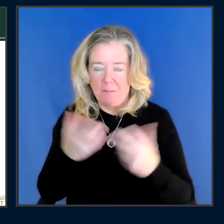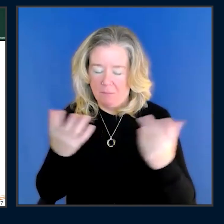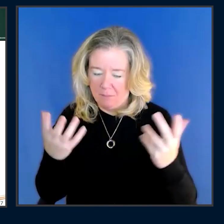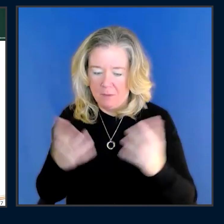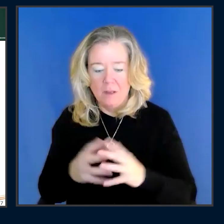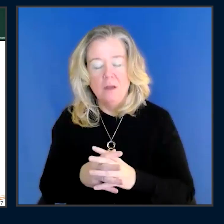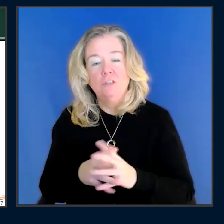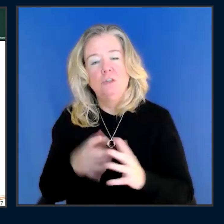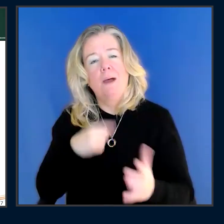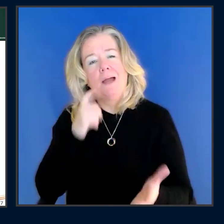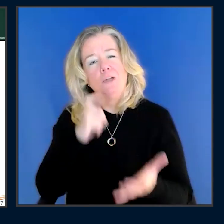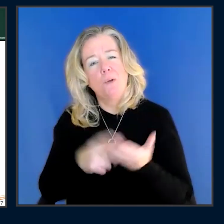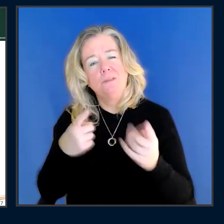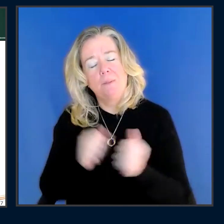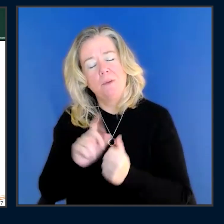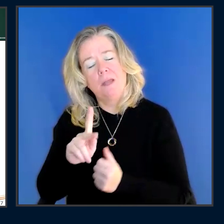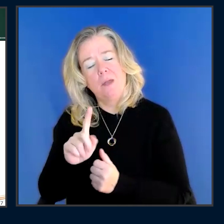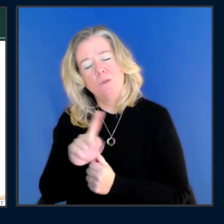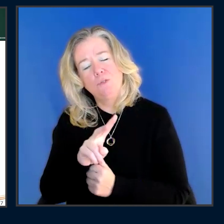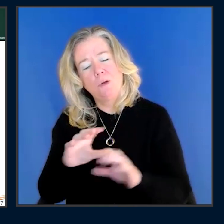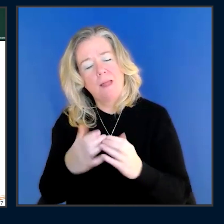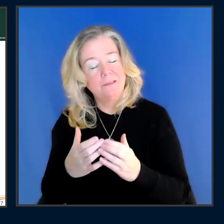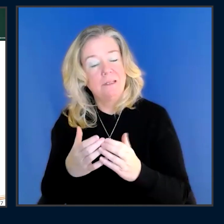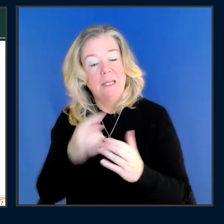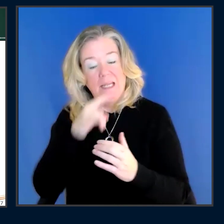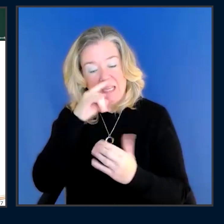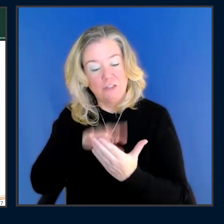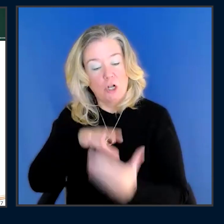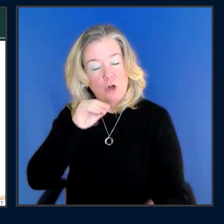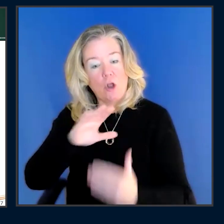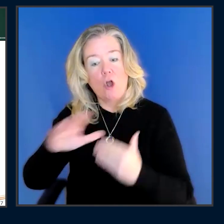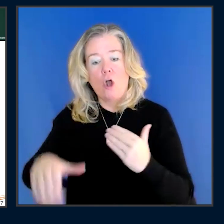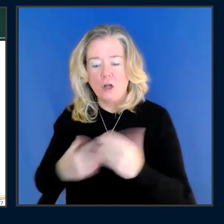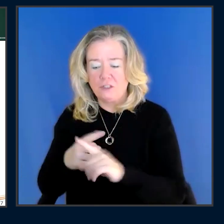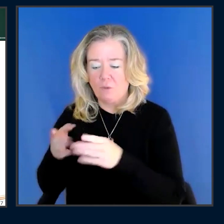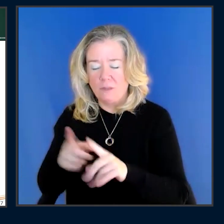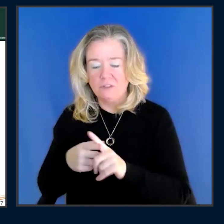So what I notice happening in K-1-2 classrooms, there's children learning all the ways to make "ooh."